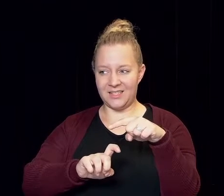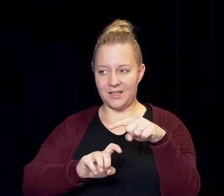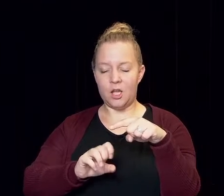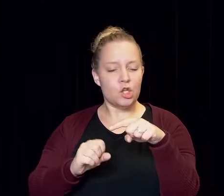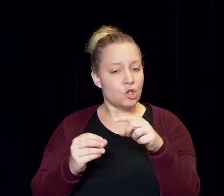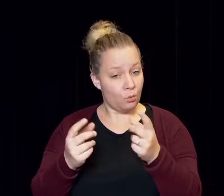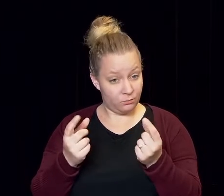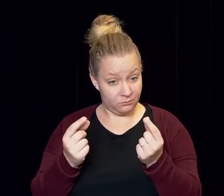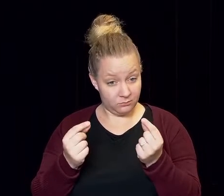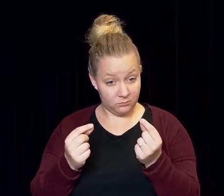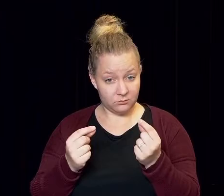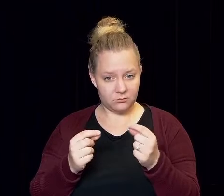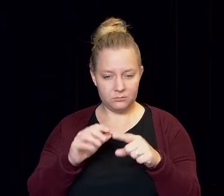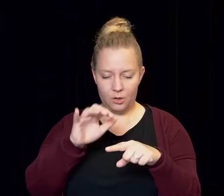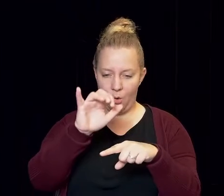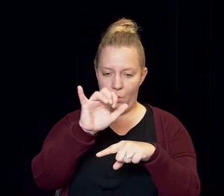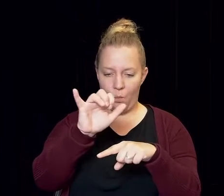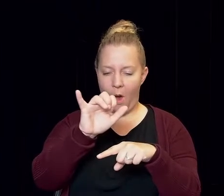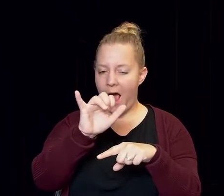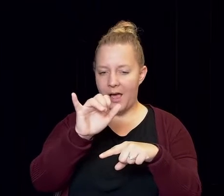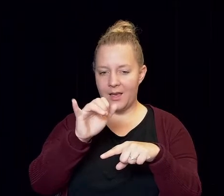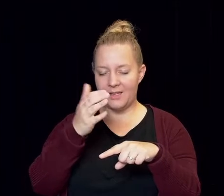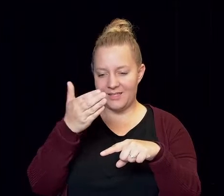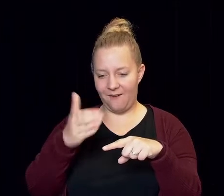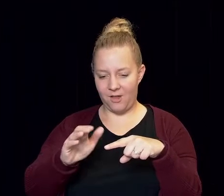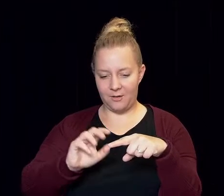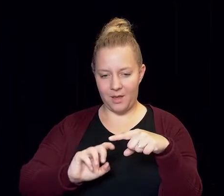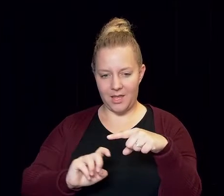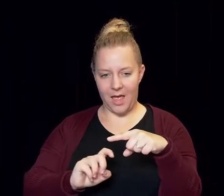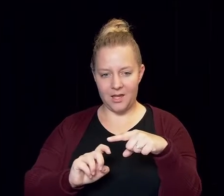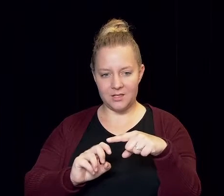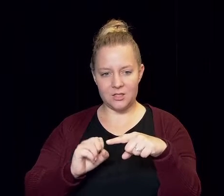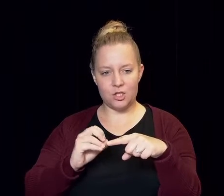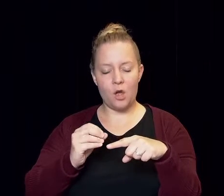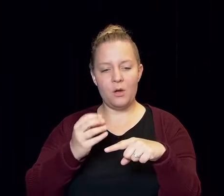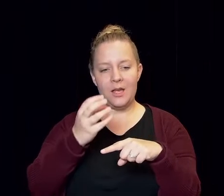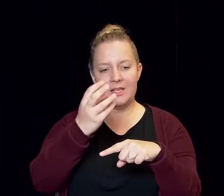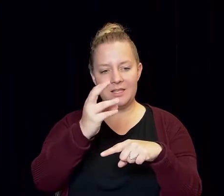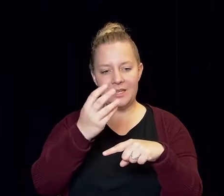doing here is we're taking the y value divided by the x value. So, when I take 16 divided by 2